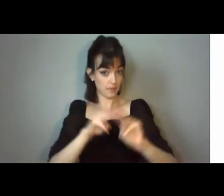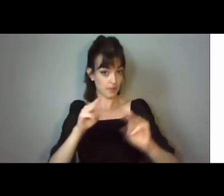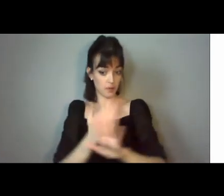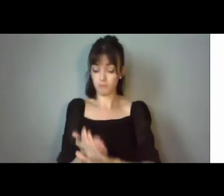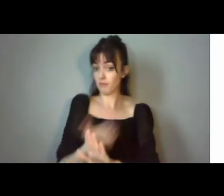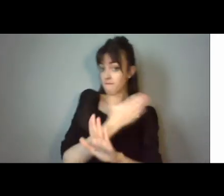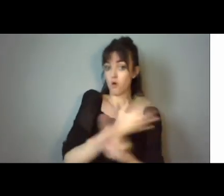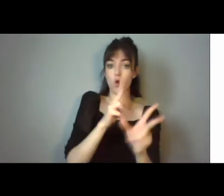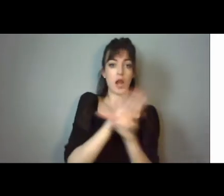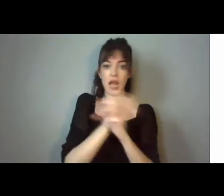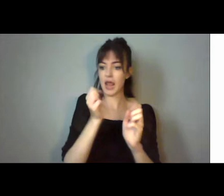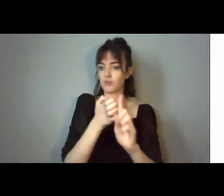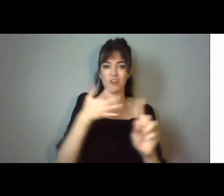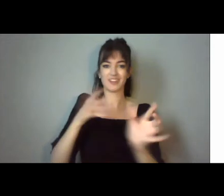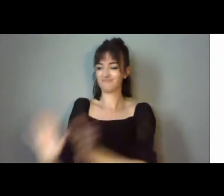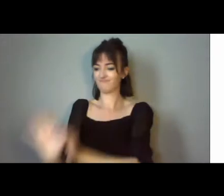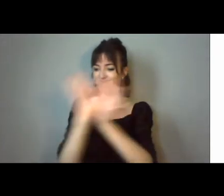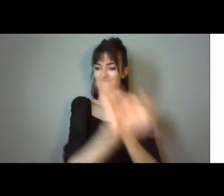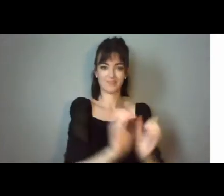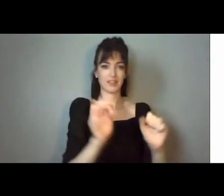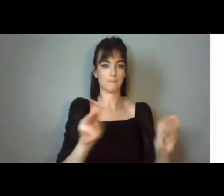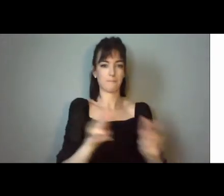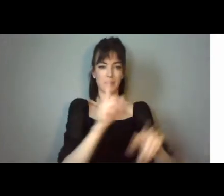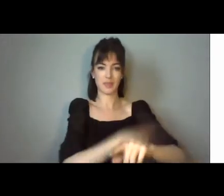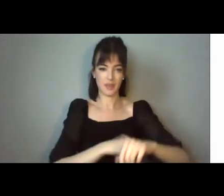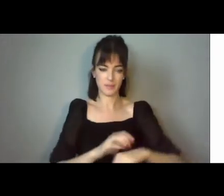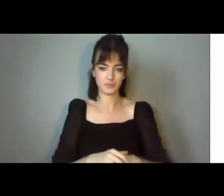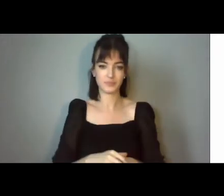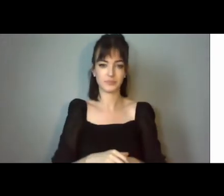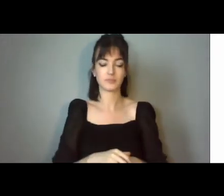as being applicable to persons with disabilities. Organisations of people